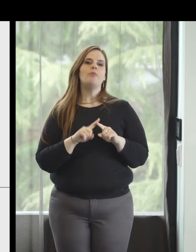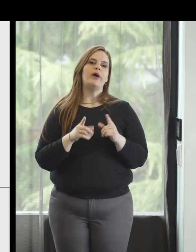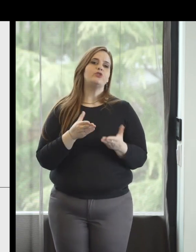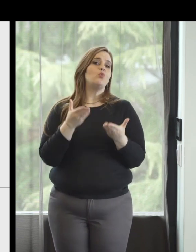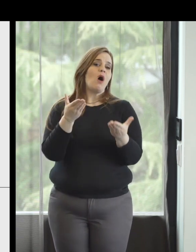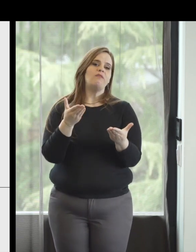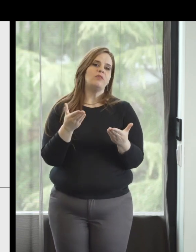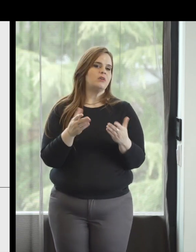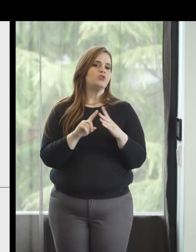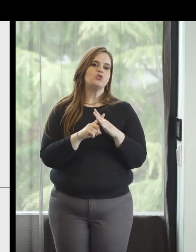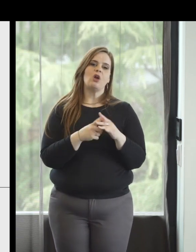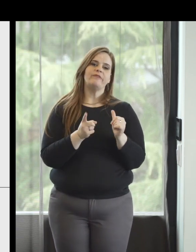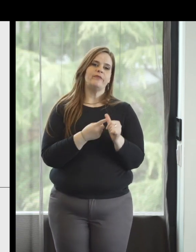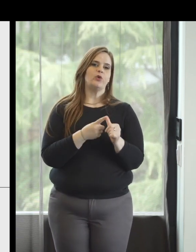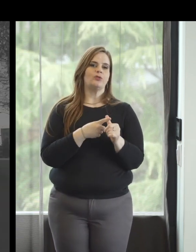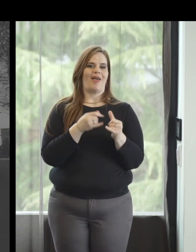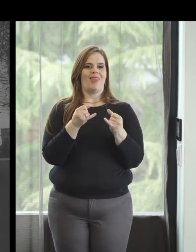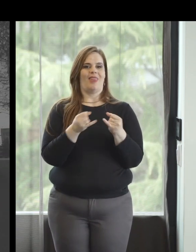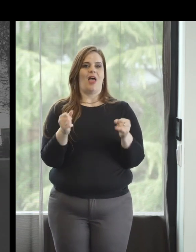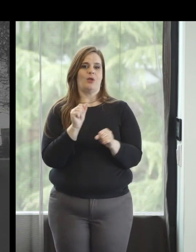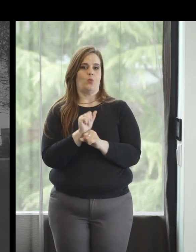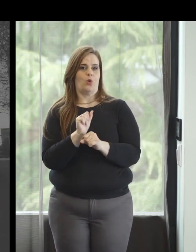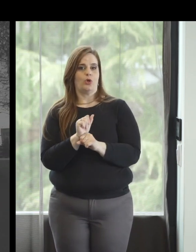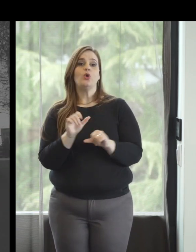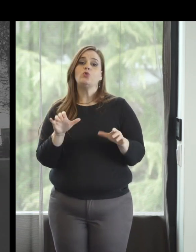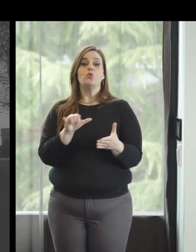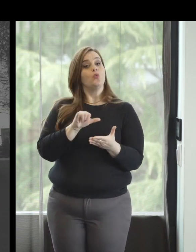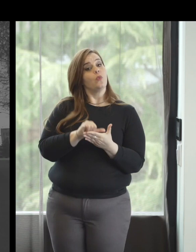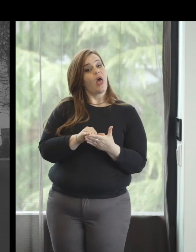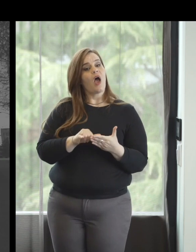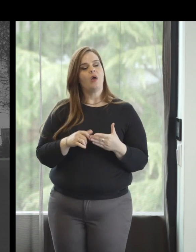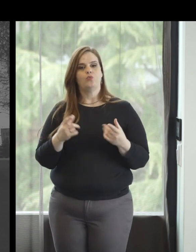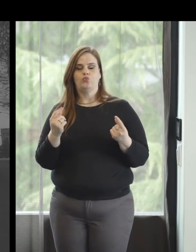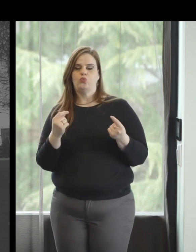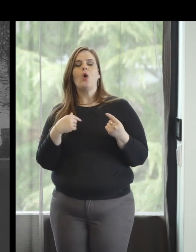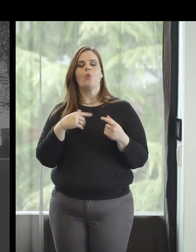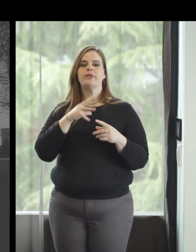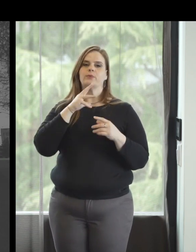start with line work. To do that we talked to a lot of different